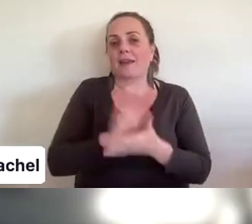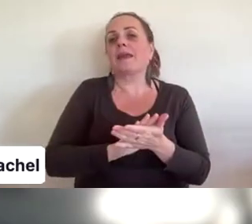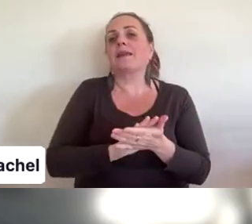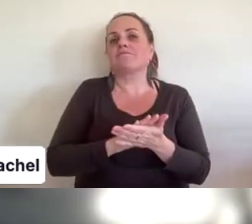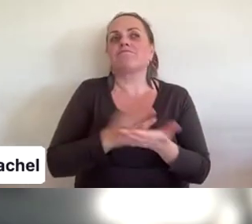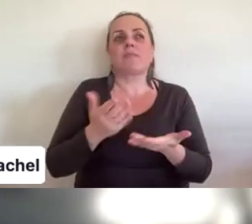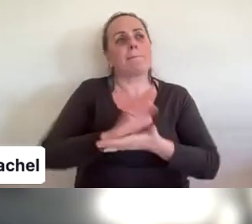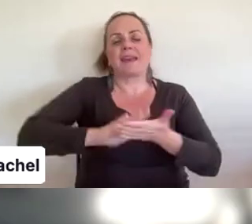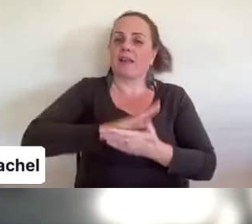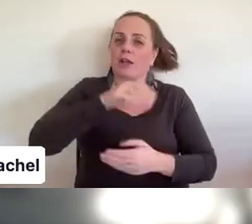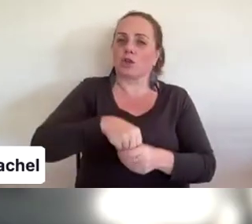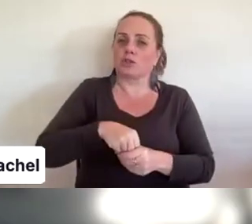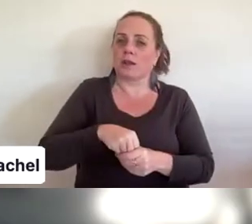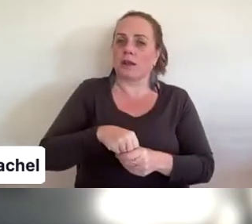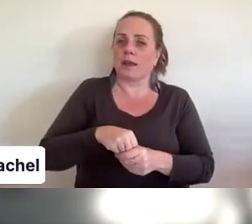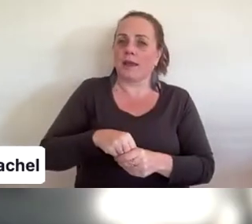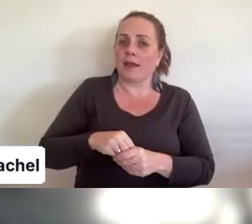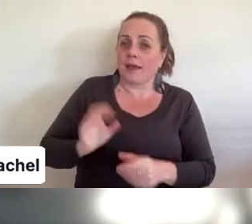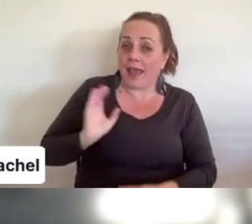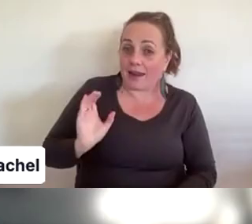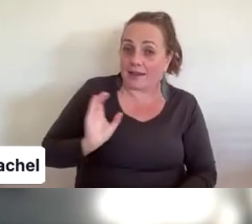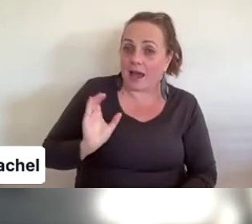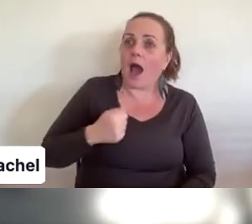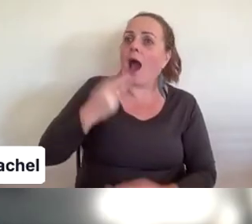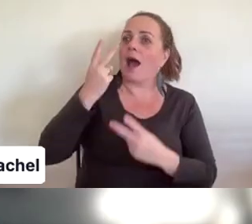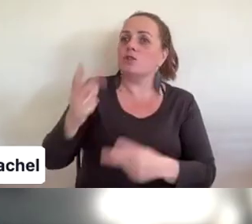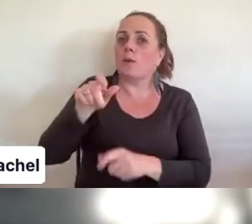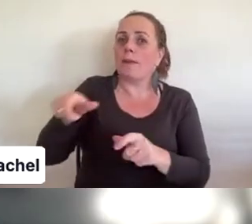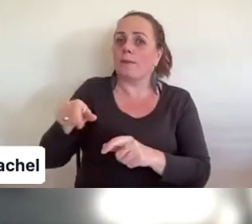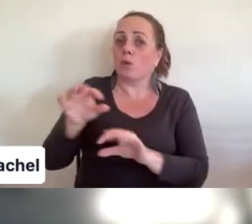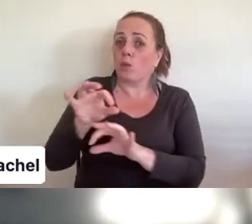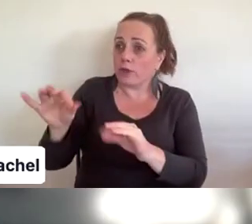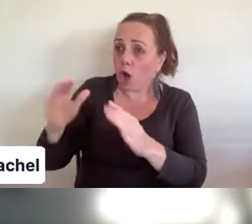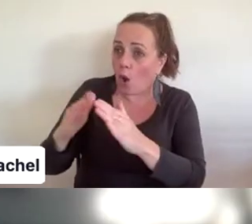In Vancouver Canada I saw members of the homeless and mental health community able to share their